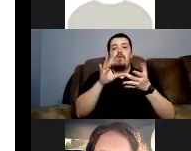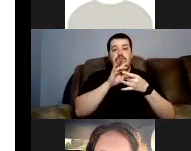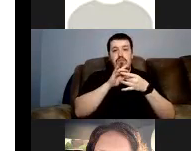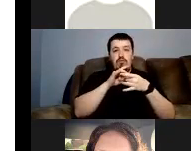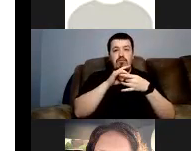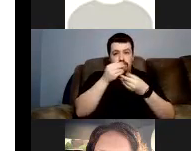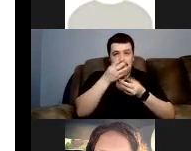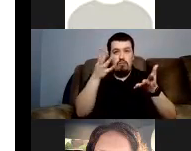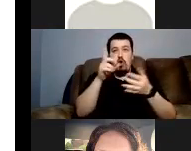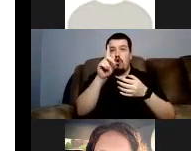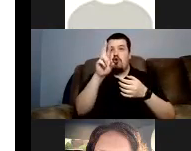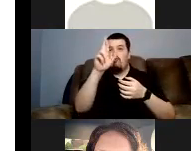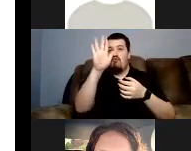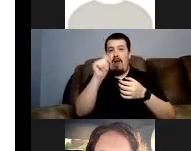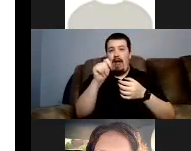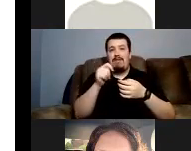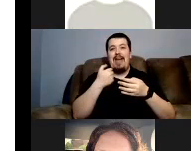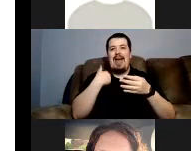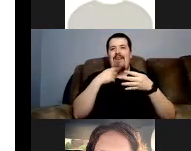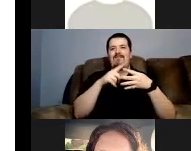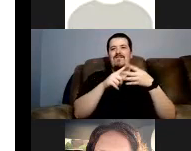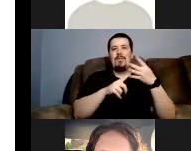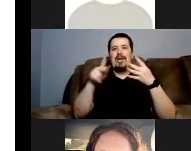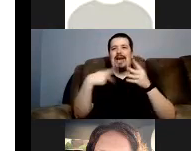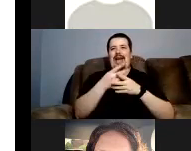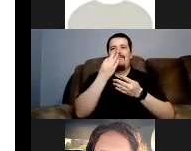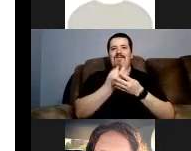in which there are four different types of funding that will be used. There's the base funding,